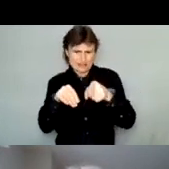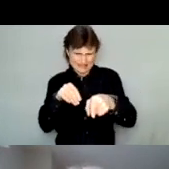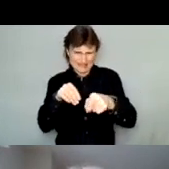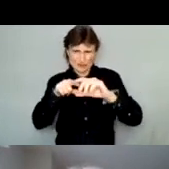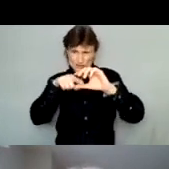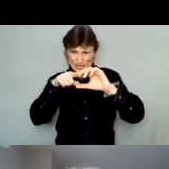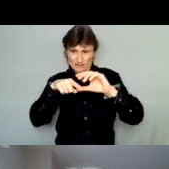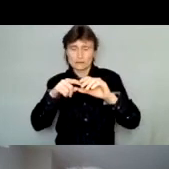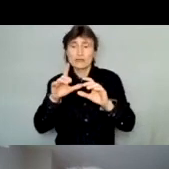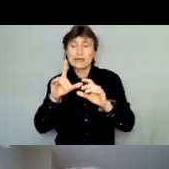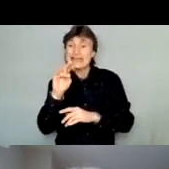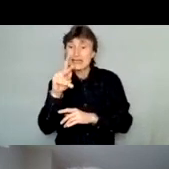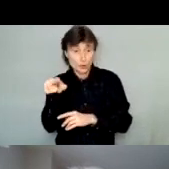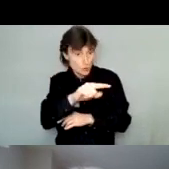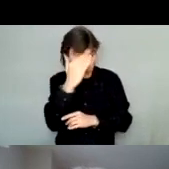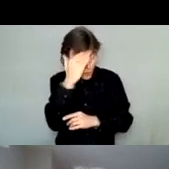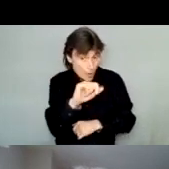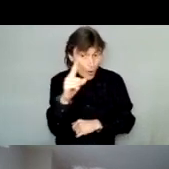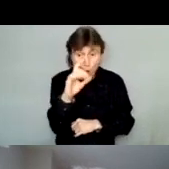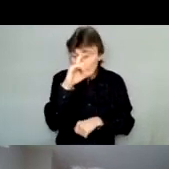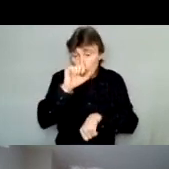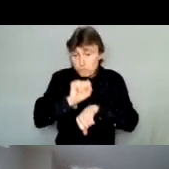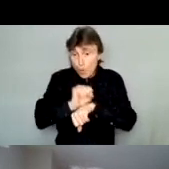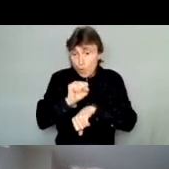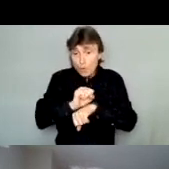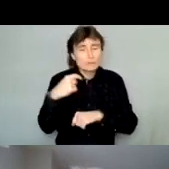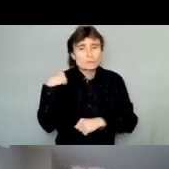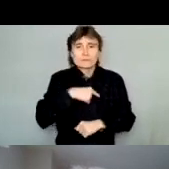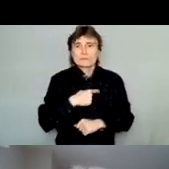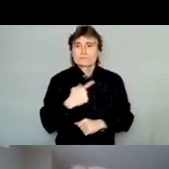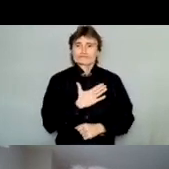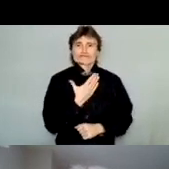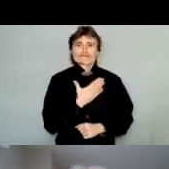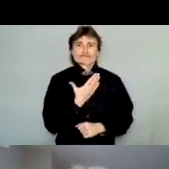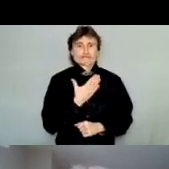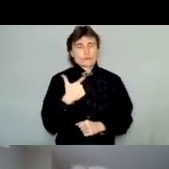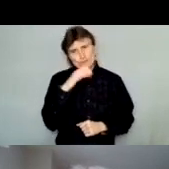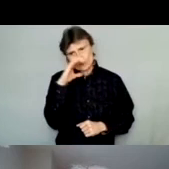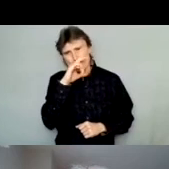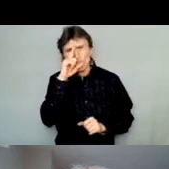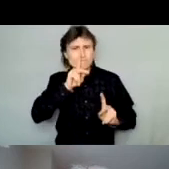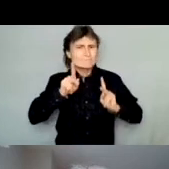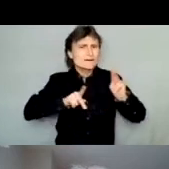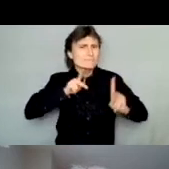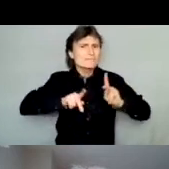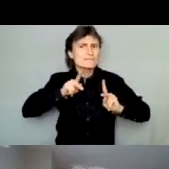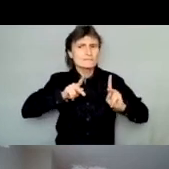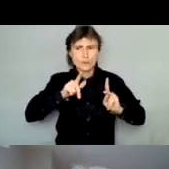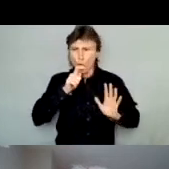If you know anybody, we're always looking for folks who are passionate about the arts